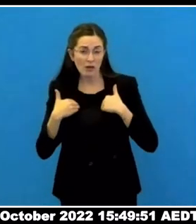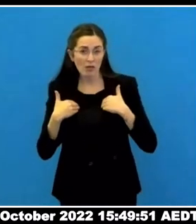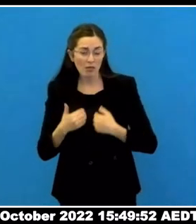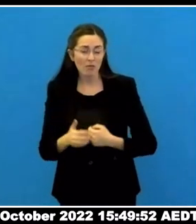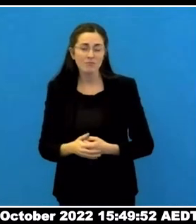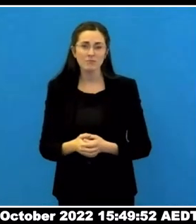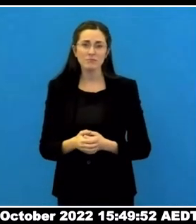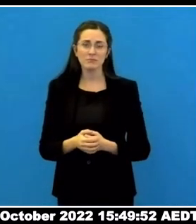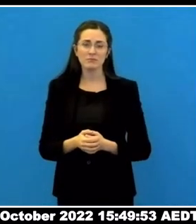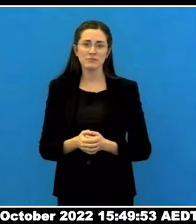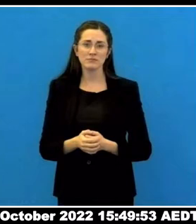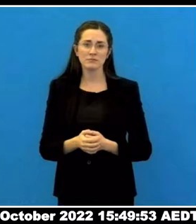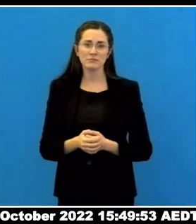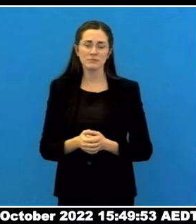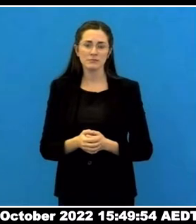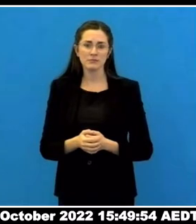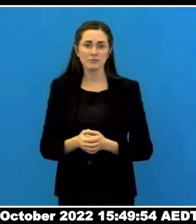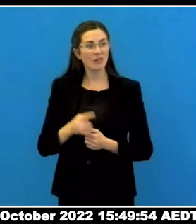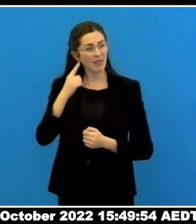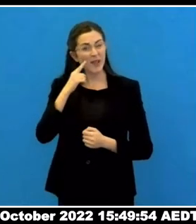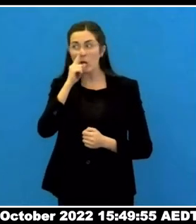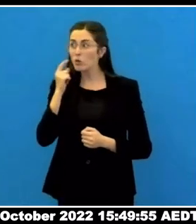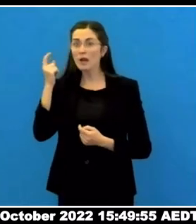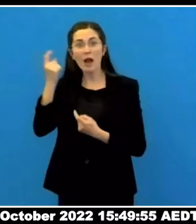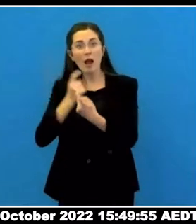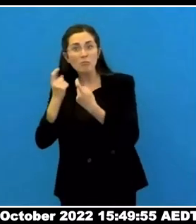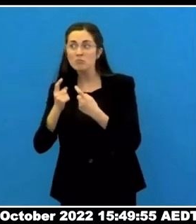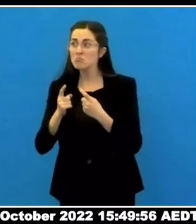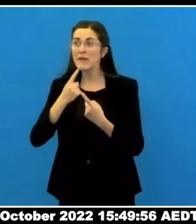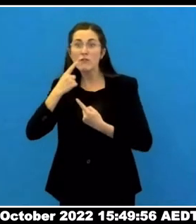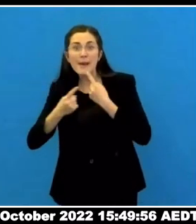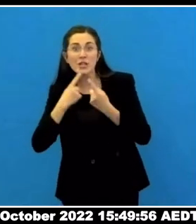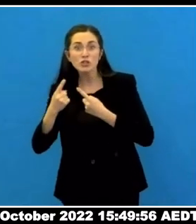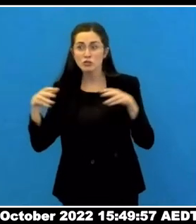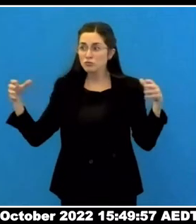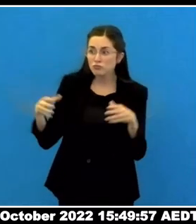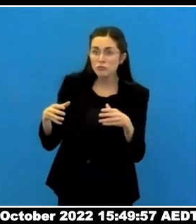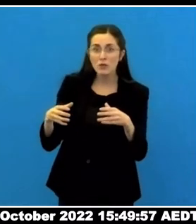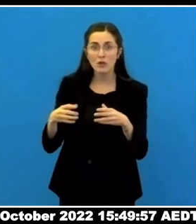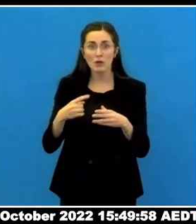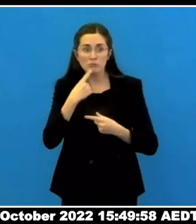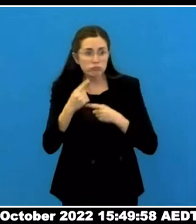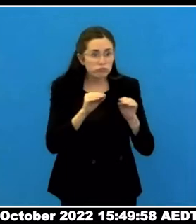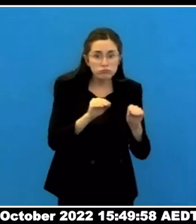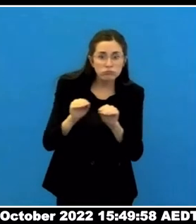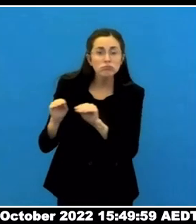or sessions or informations, so to know about the services.